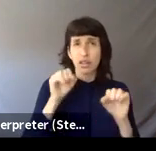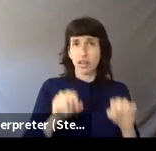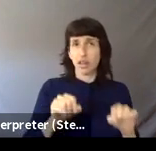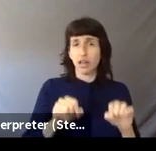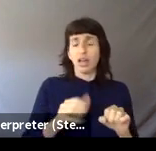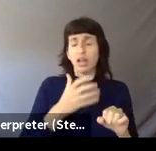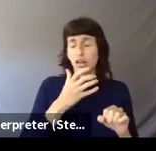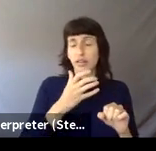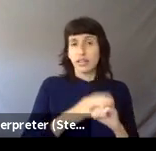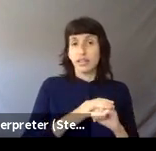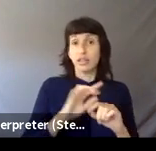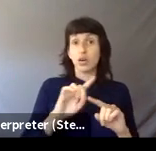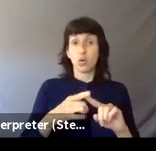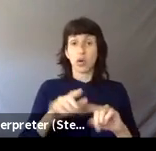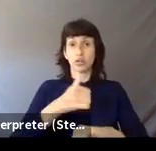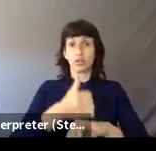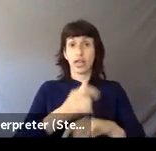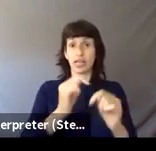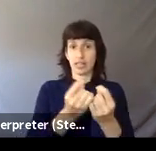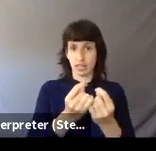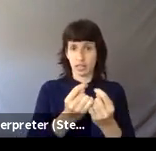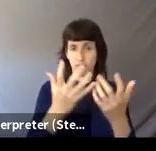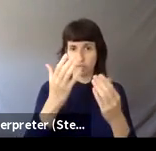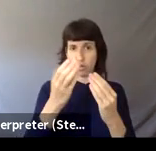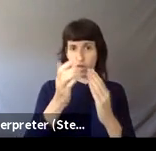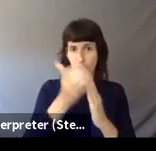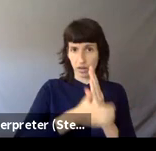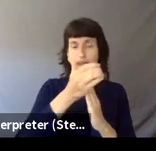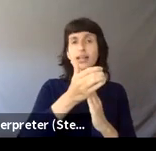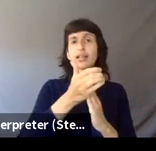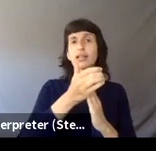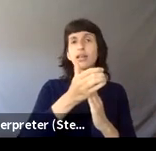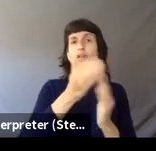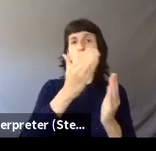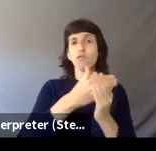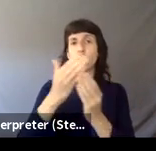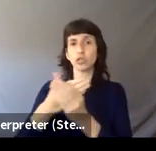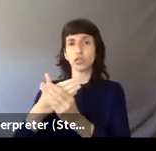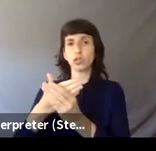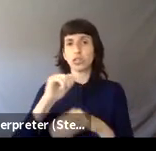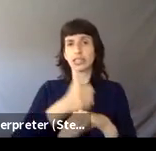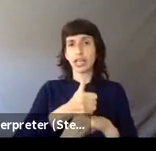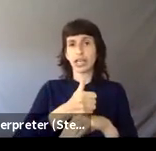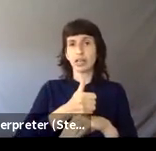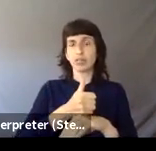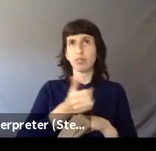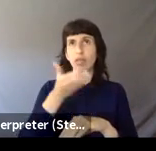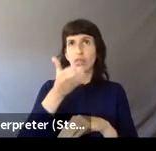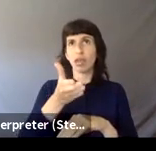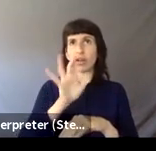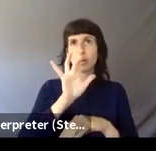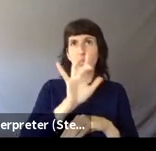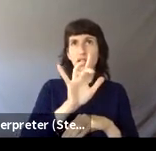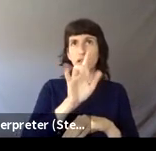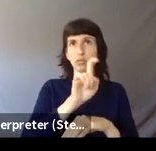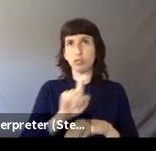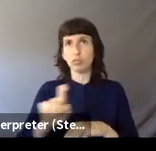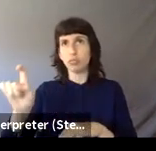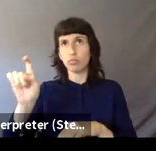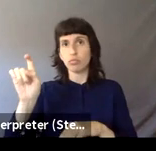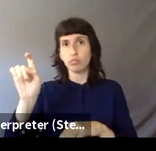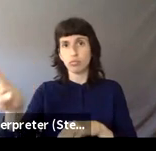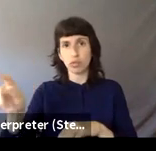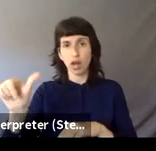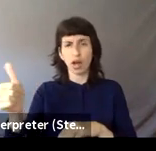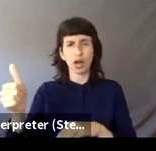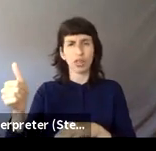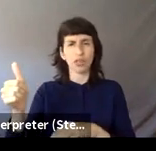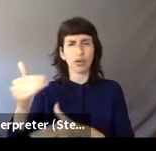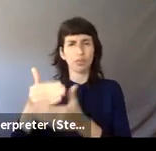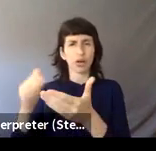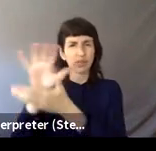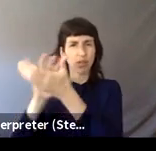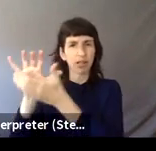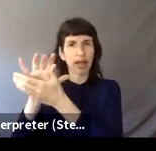Pete: I think you kind of covered the options. You I hide it if you don't want it on youral dashboard. But as far as exporting, I don't think there's a way to take the whole Team. But you